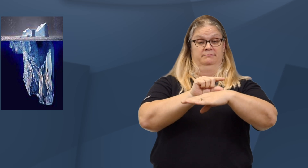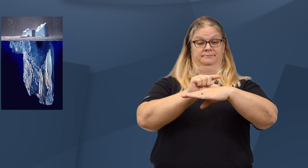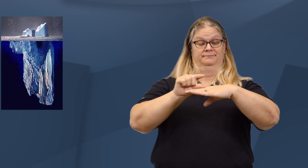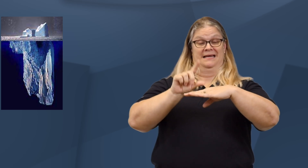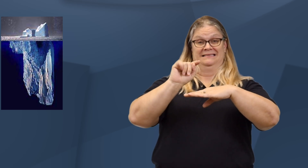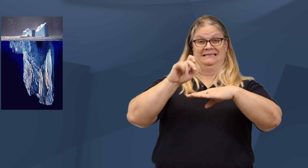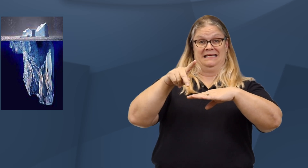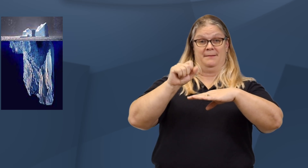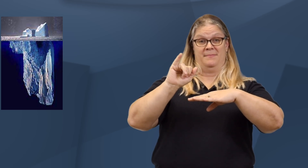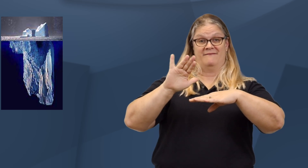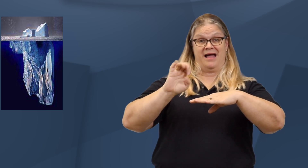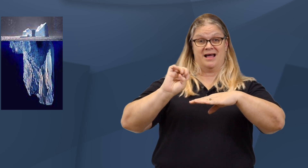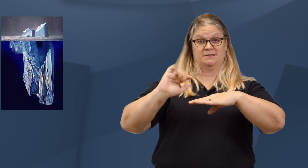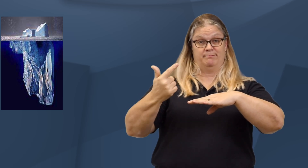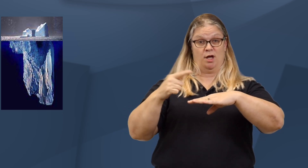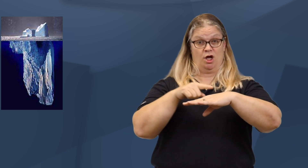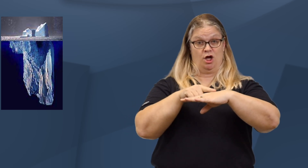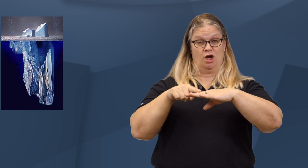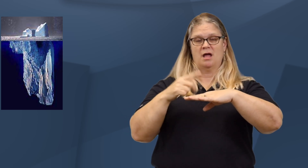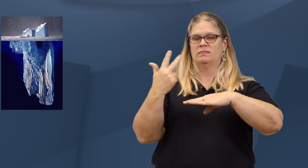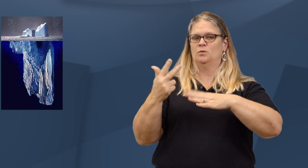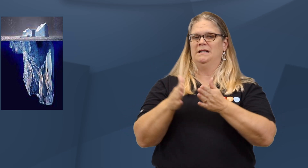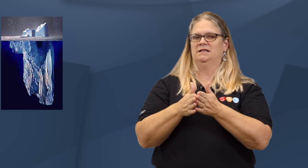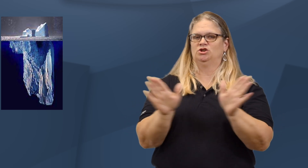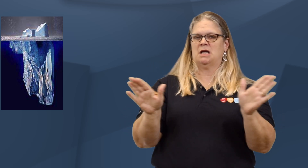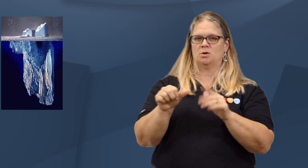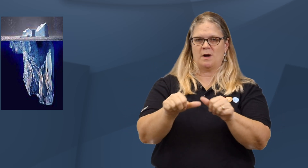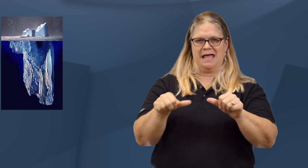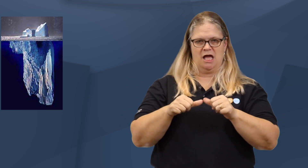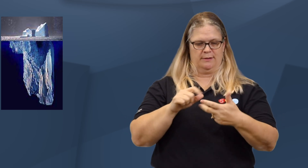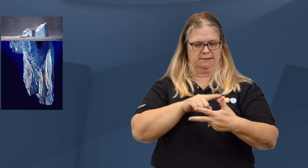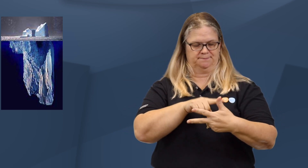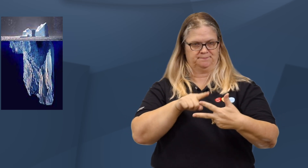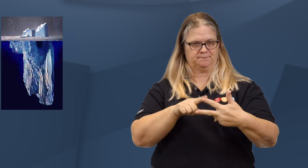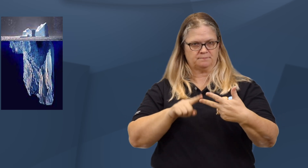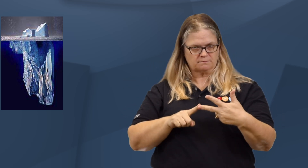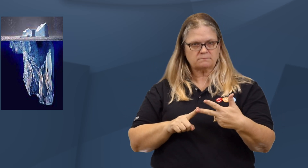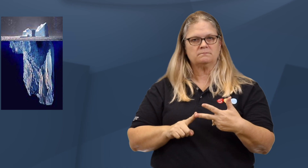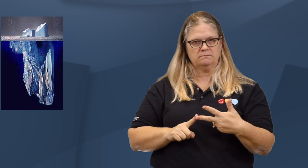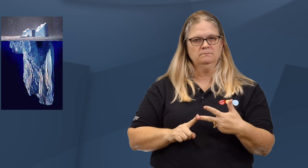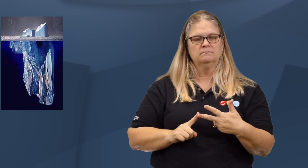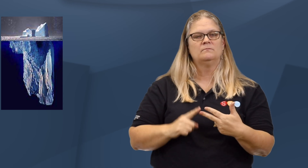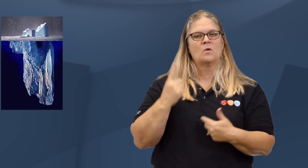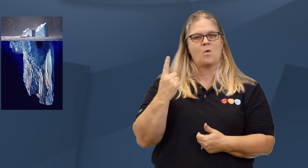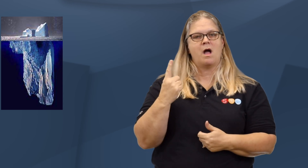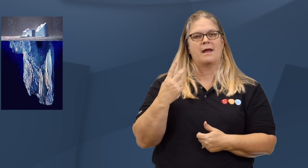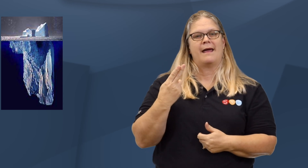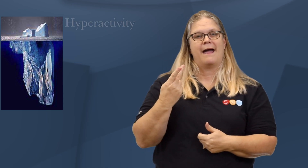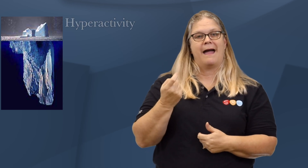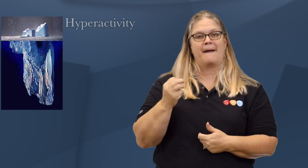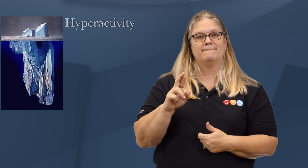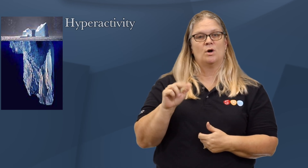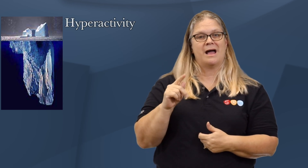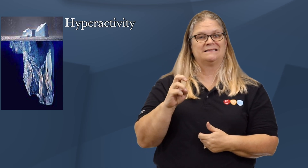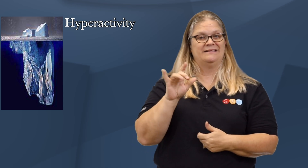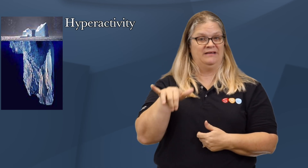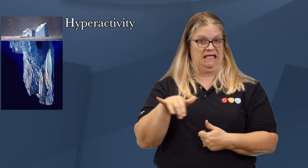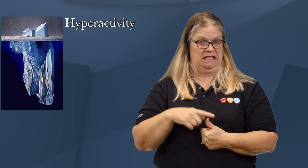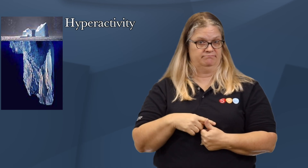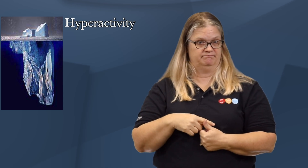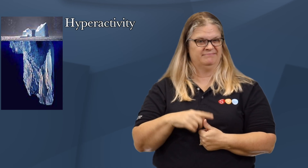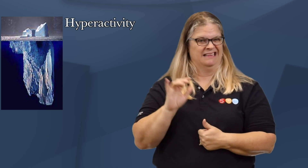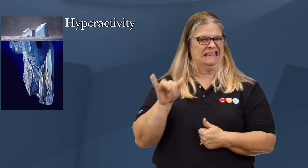The tip of the iceberg encompasses three general areas, one is hyperactivity,